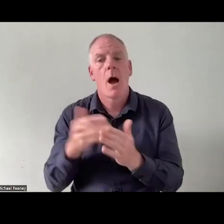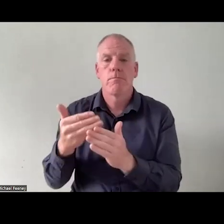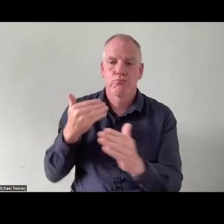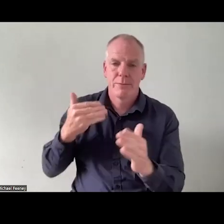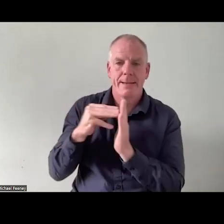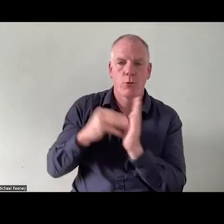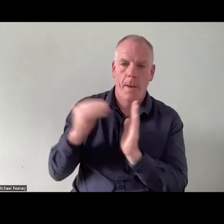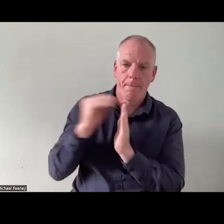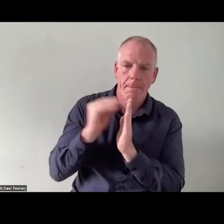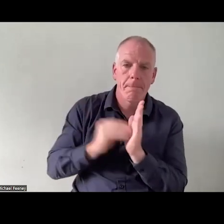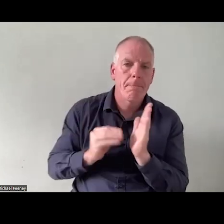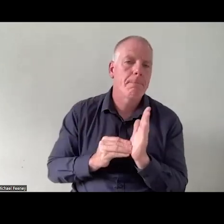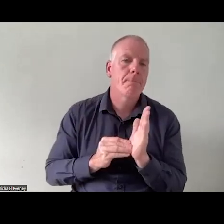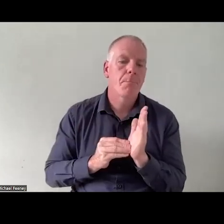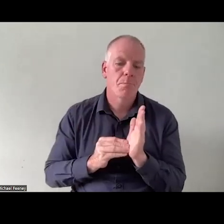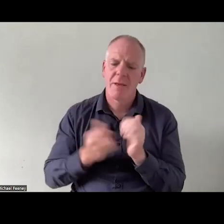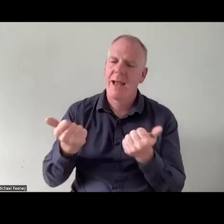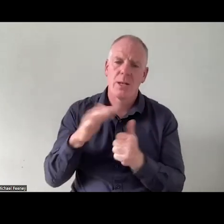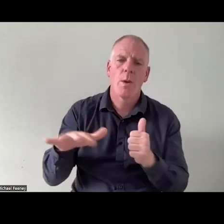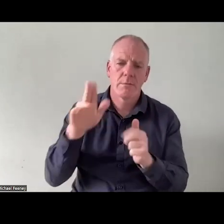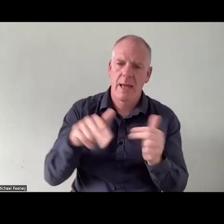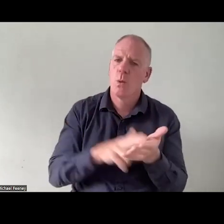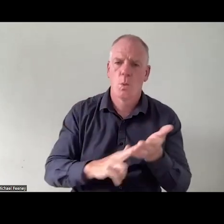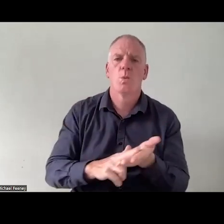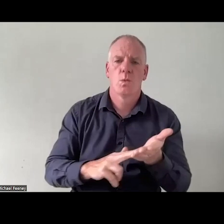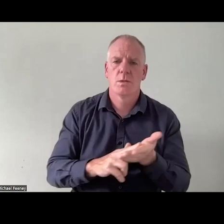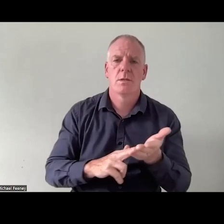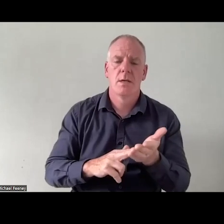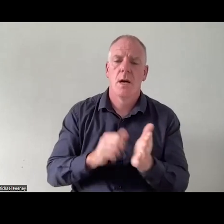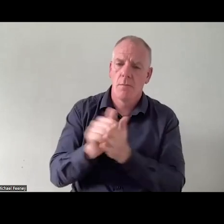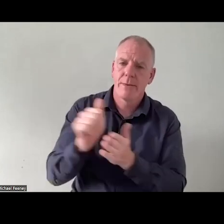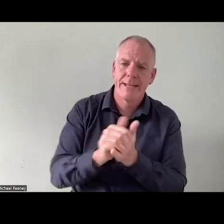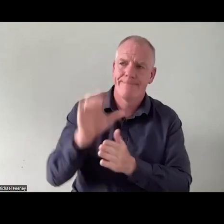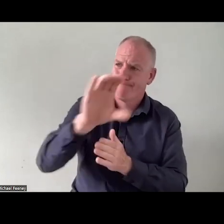So, any of these locations can use these codes, print them out and use them to indicate common areas